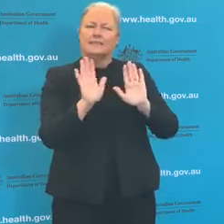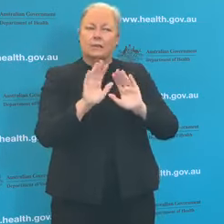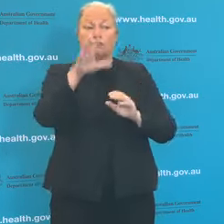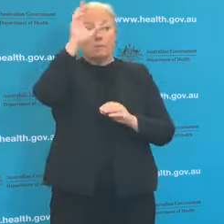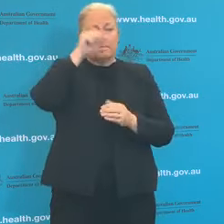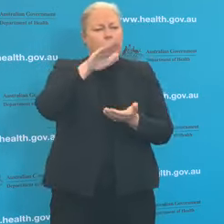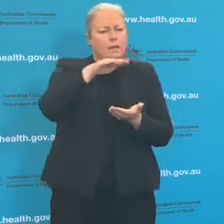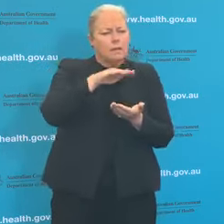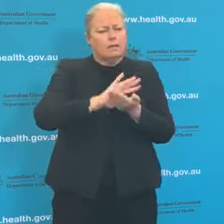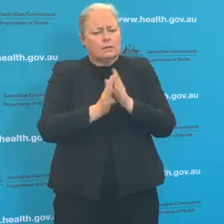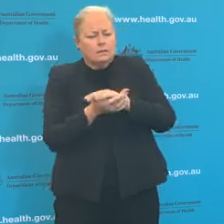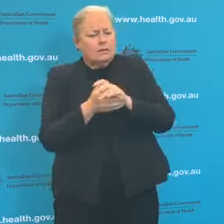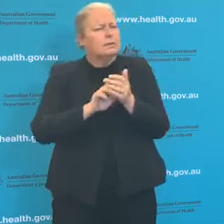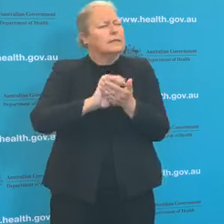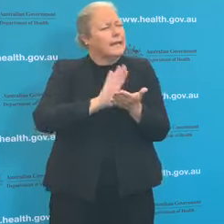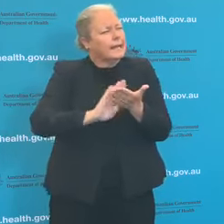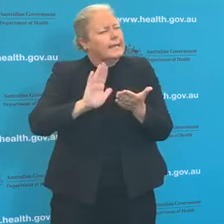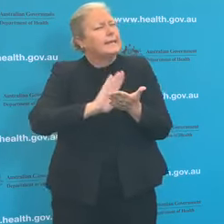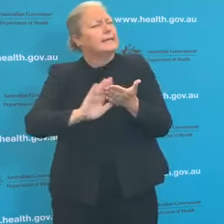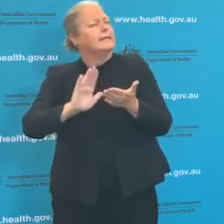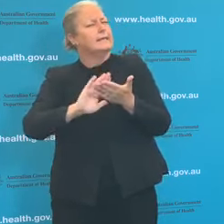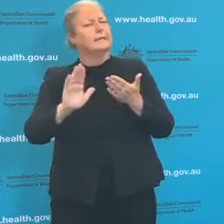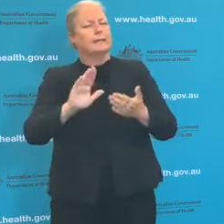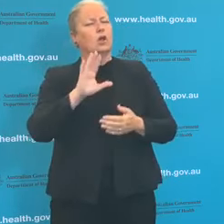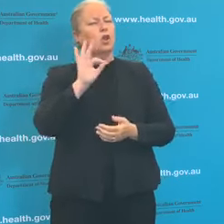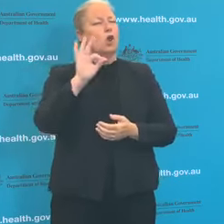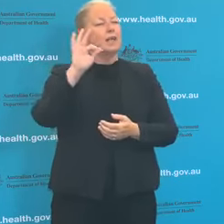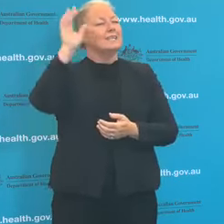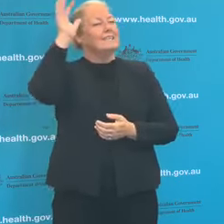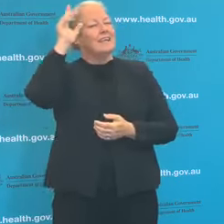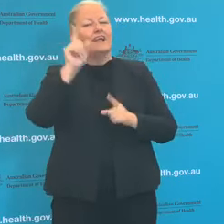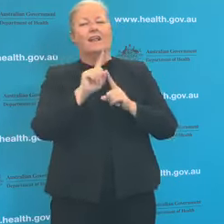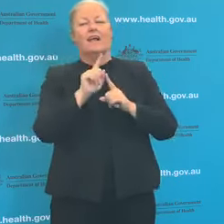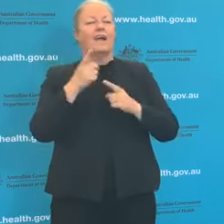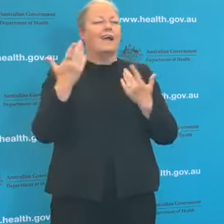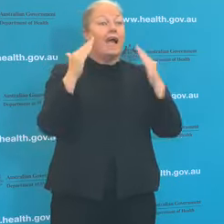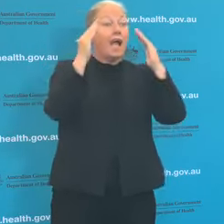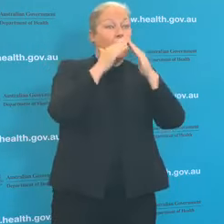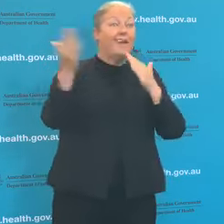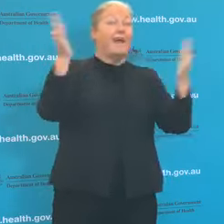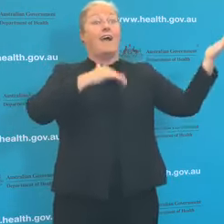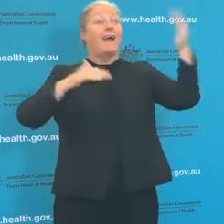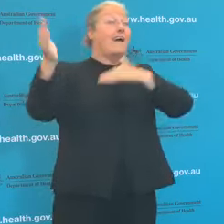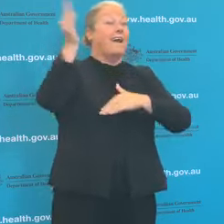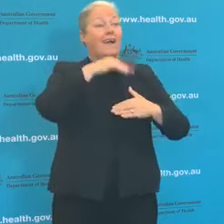not do silly things, get together in house parties, not break any of the rules.